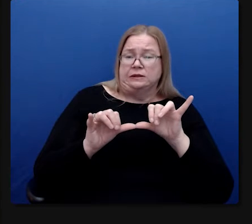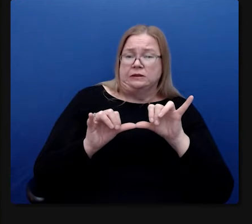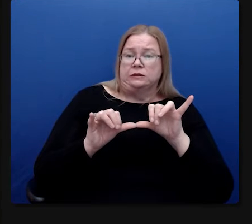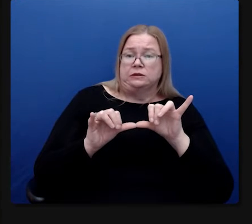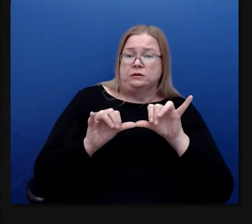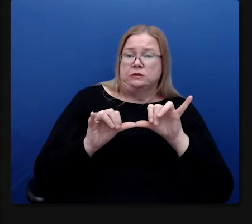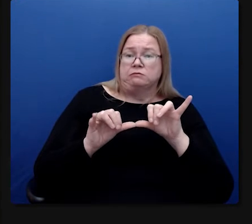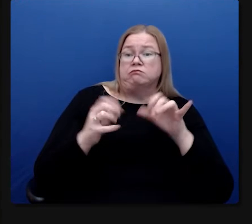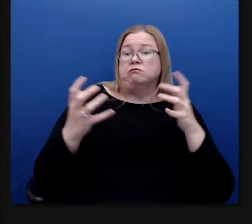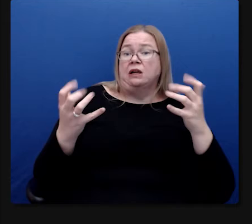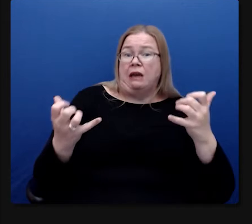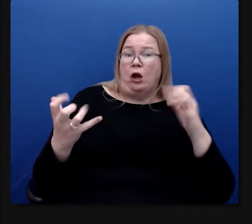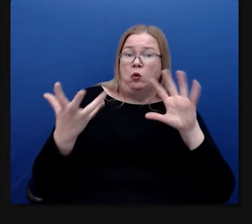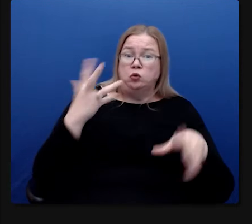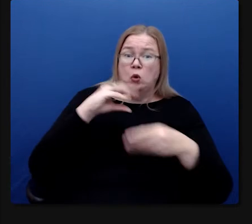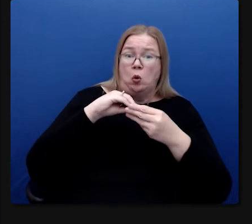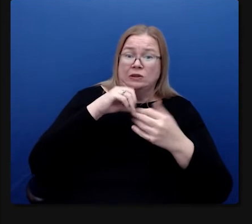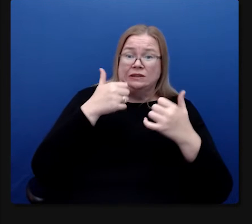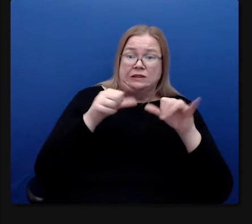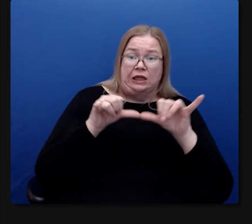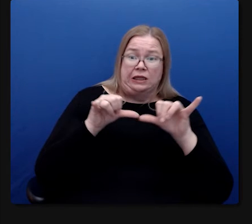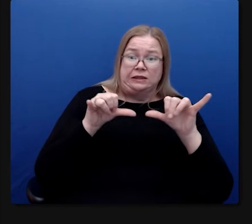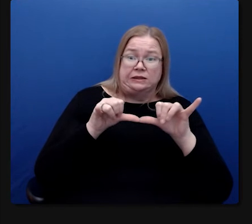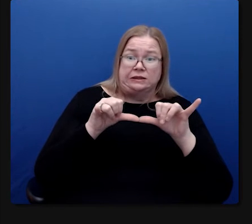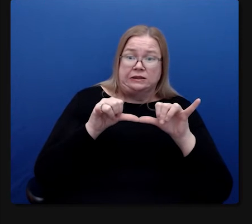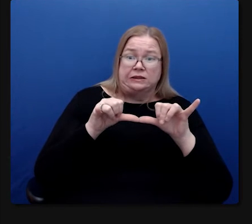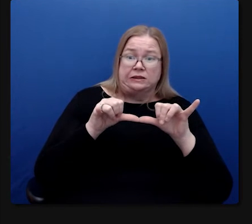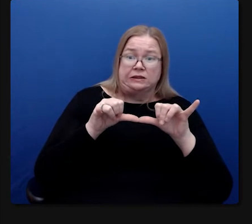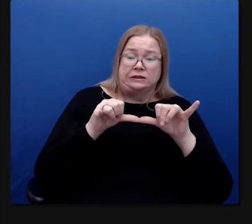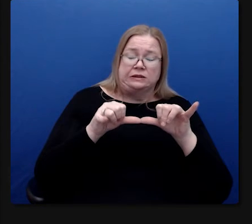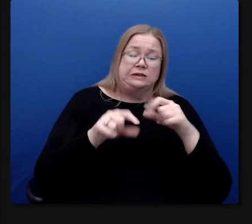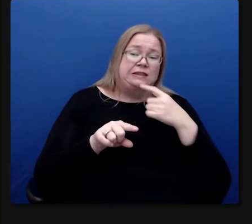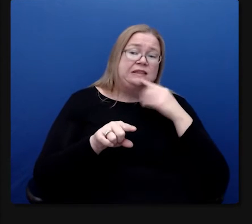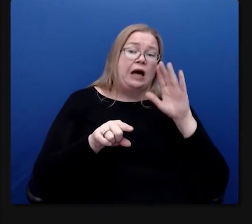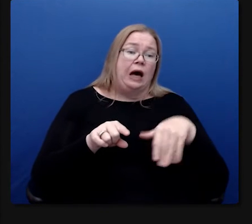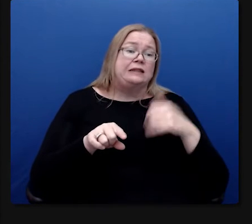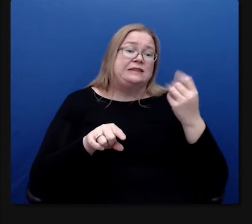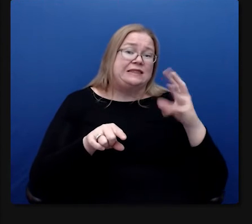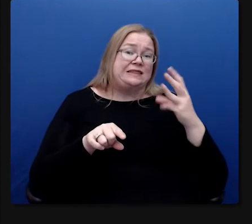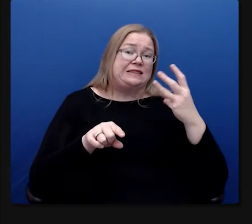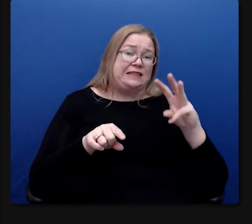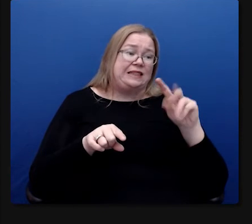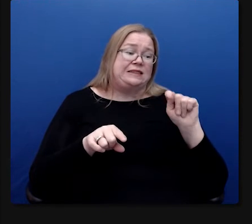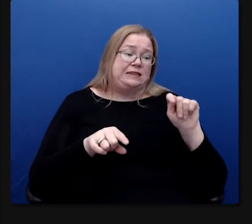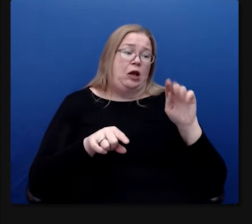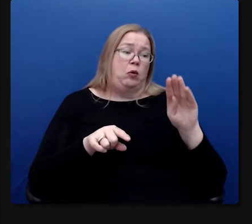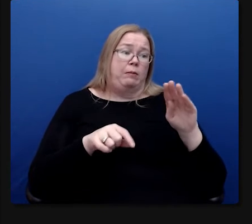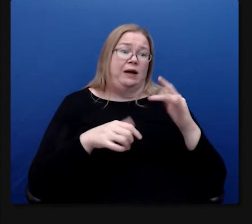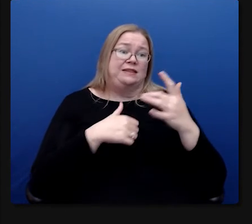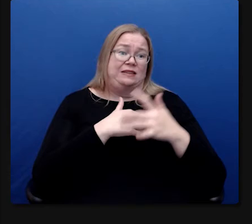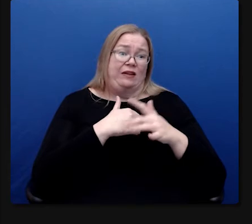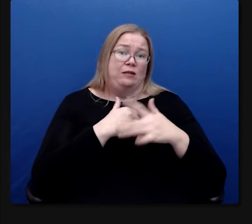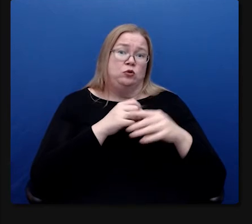which, we now have a total size listed on the bottom, which says, "Hey, we've got sixteen terabytes of storage